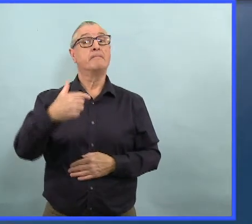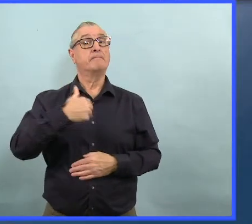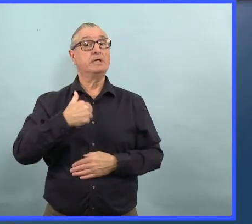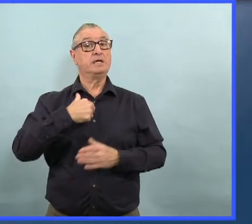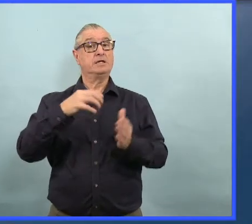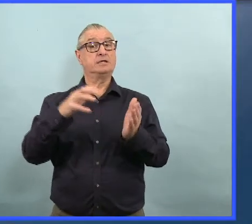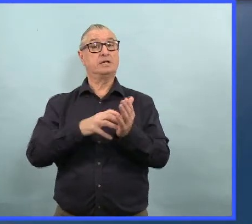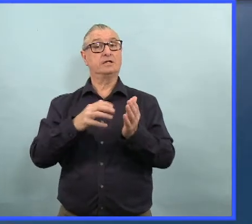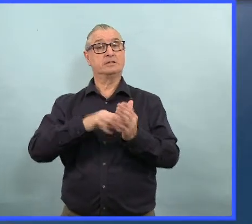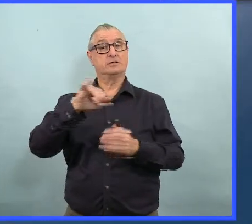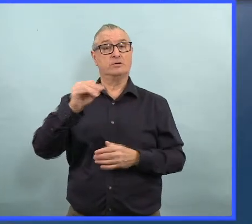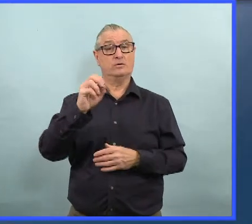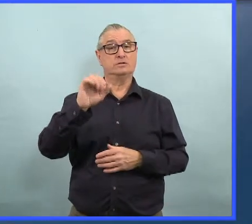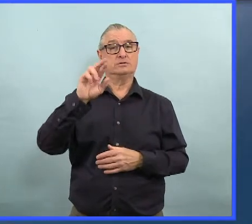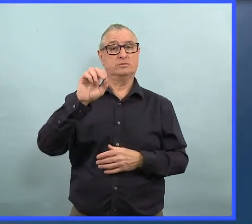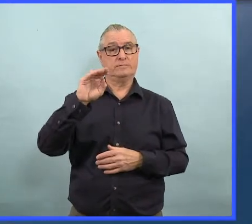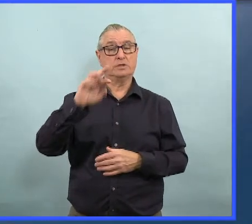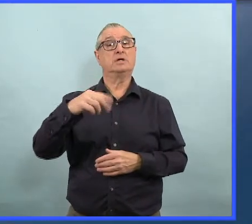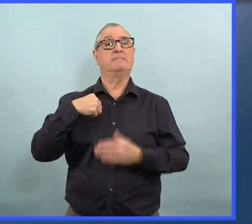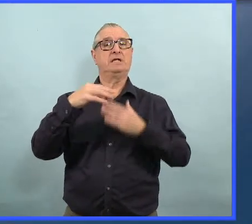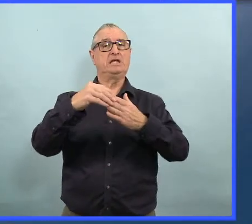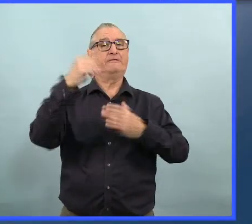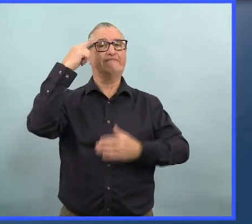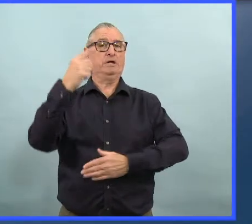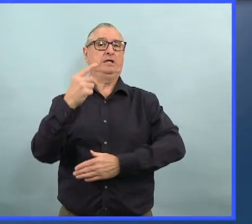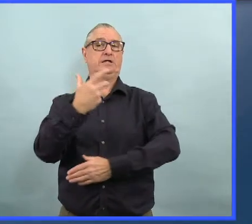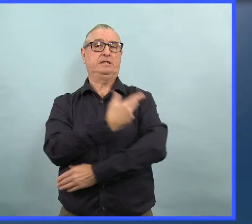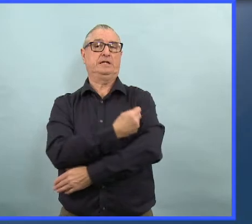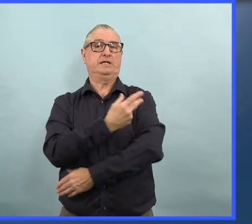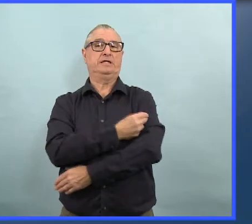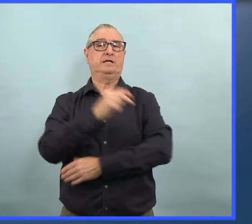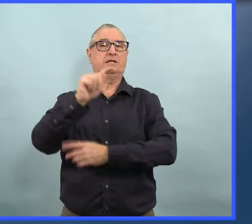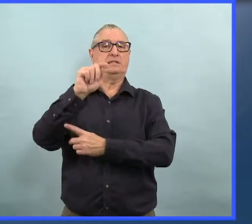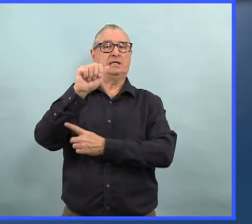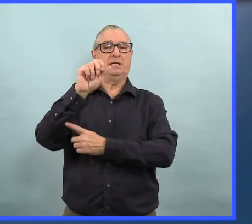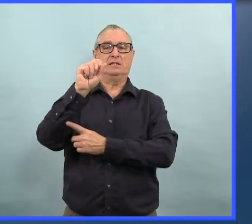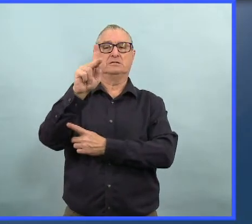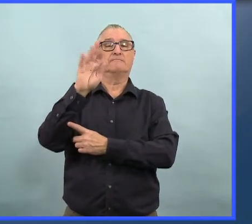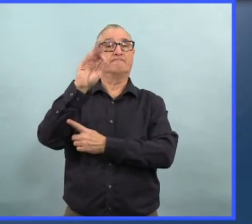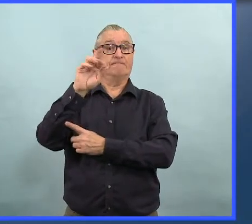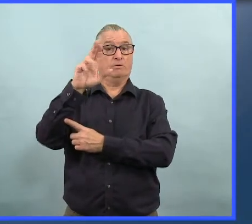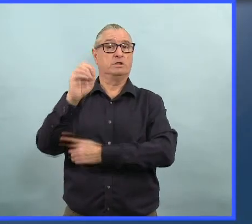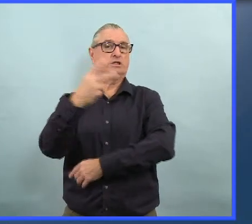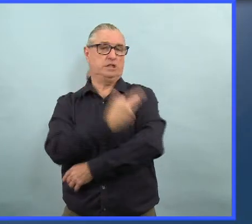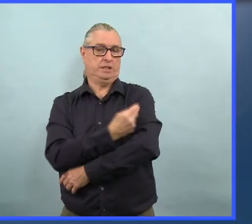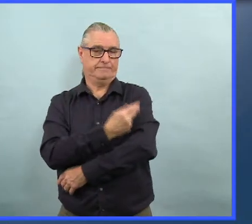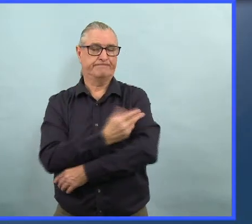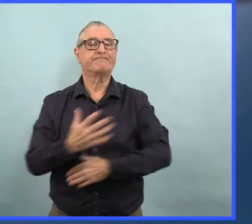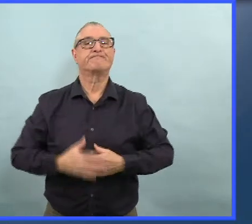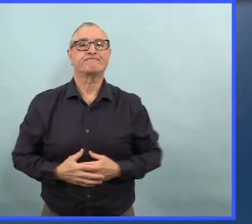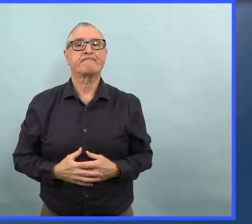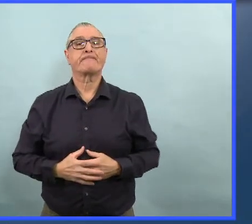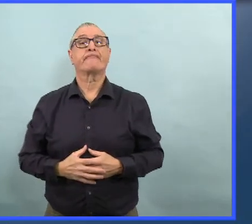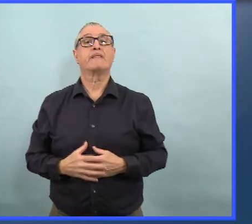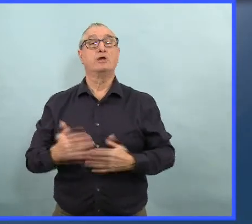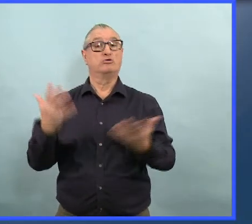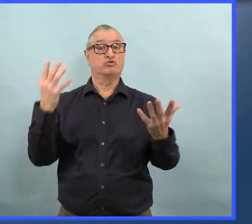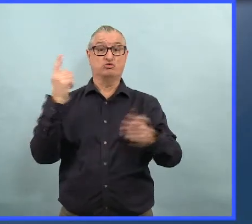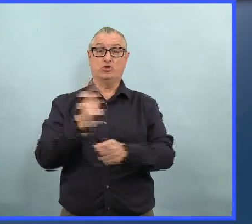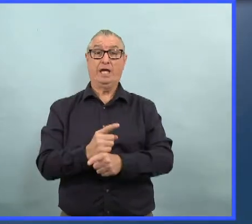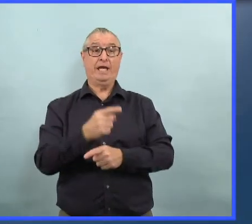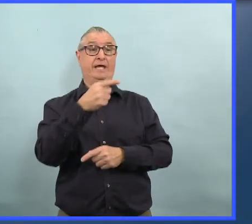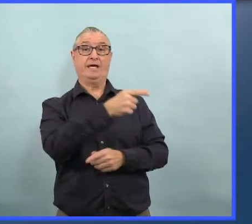implementation task force as dr russon expressed omicron's spread is extensive by now most people